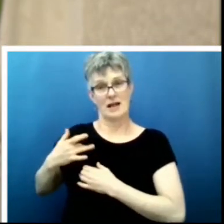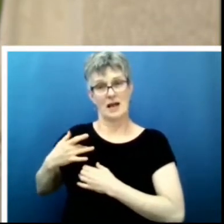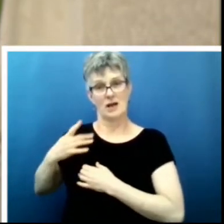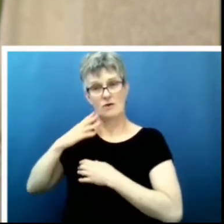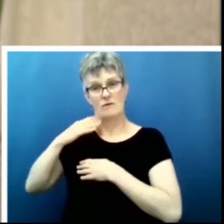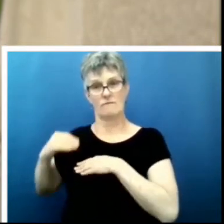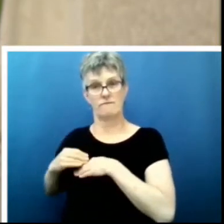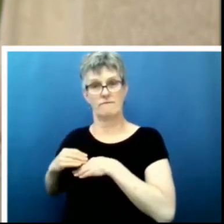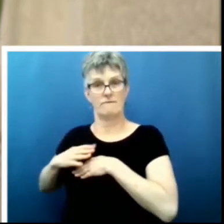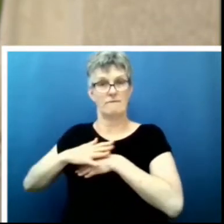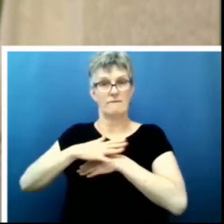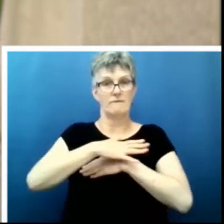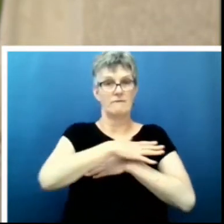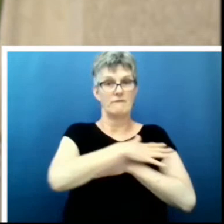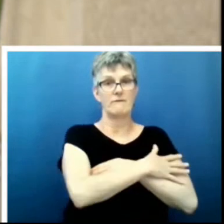Top of your head to the tips of your toes.